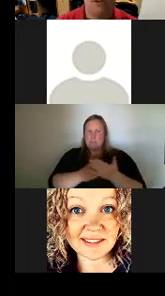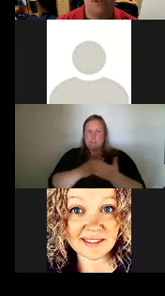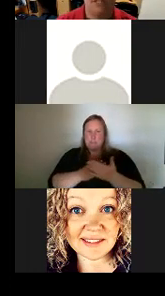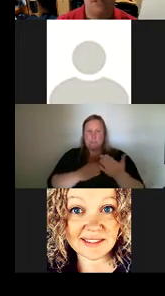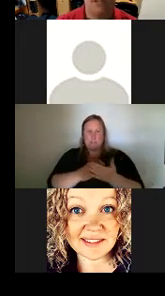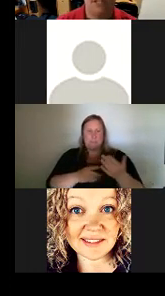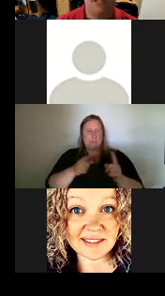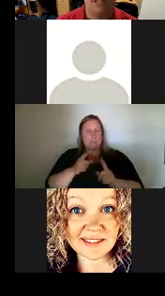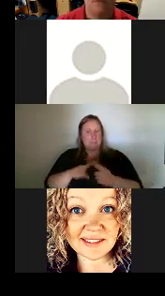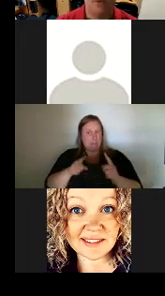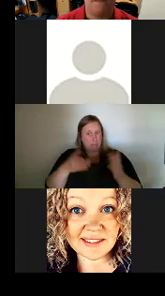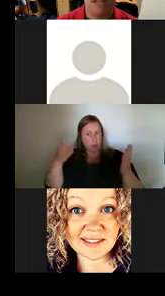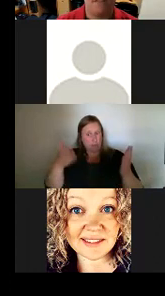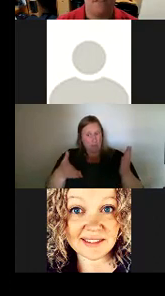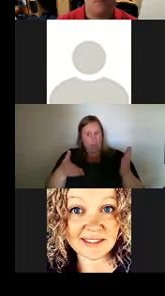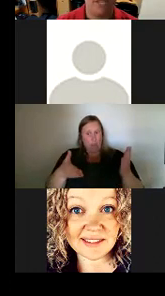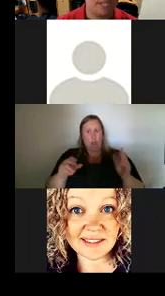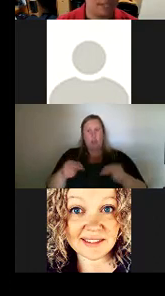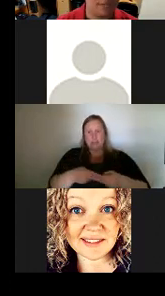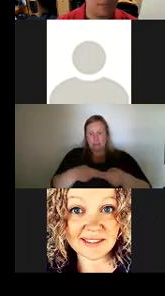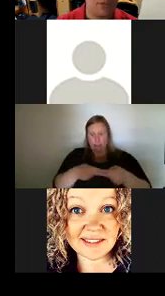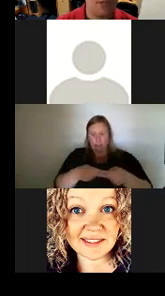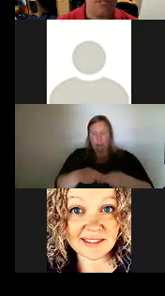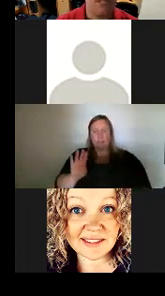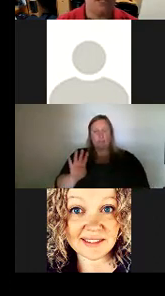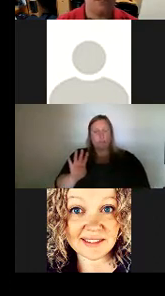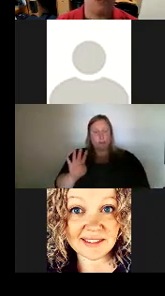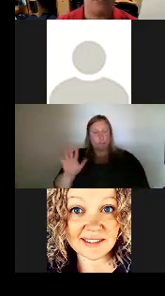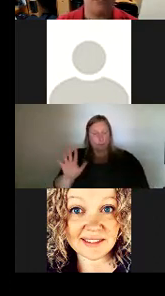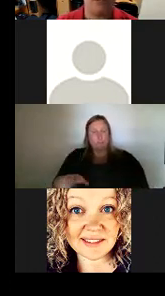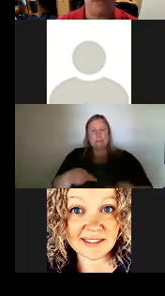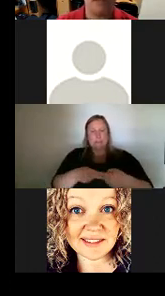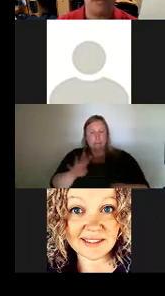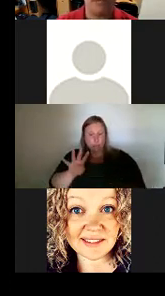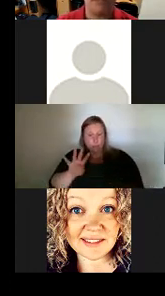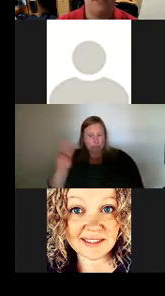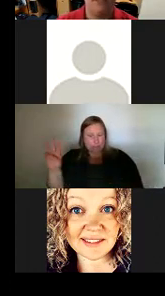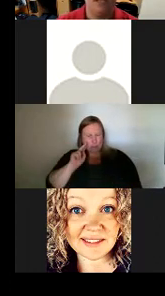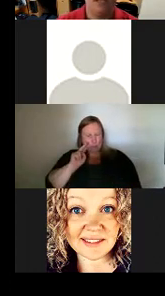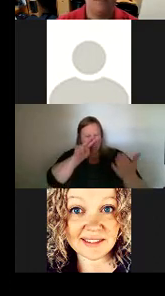IN SLIDE 45 AND 46 IF YOU WANT TO GET INTO SOME OF THE MacCOMMANDS.